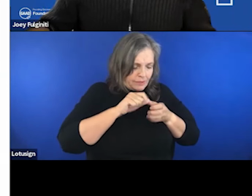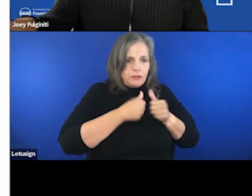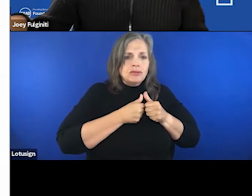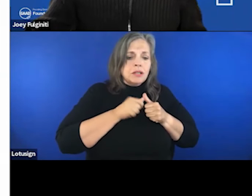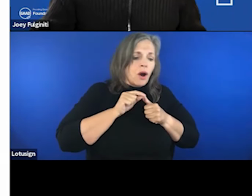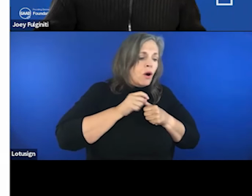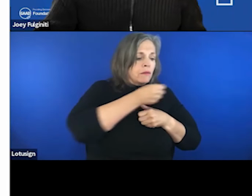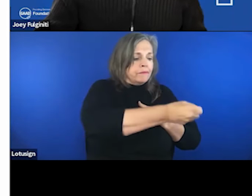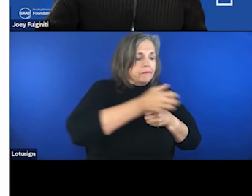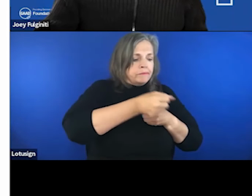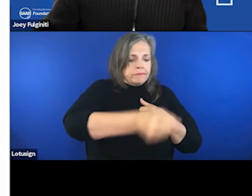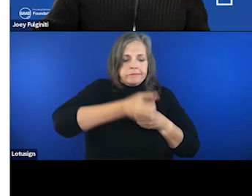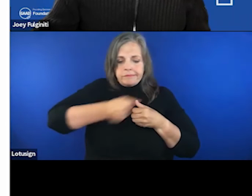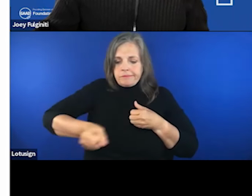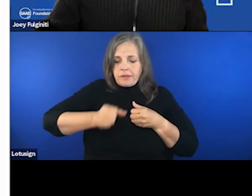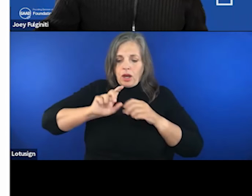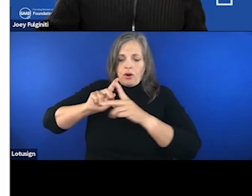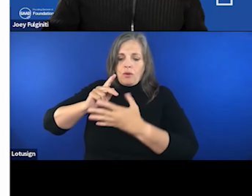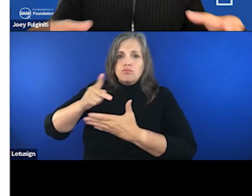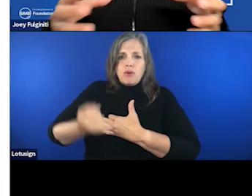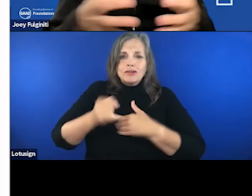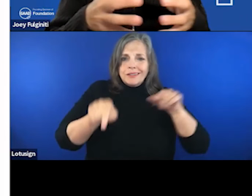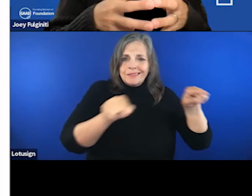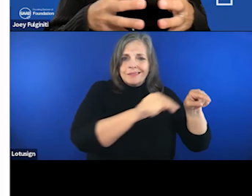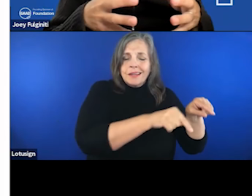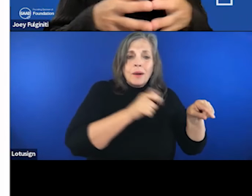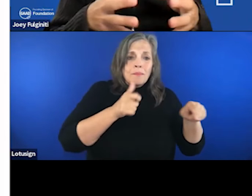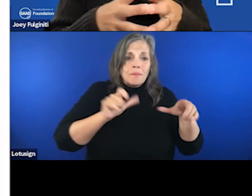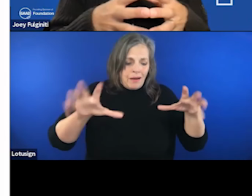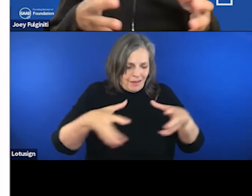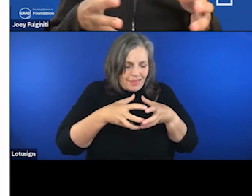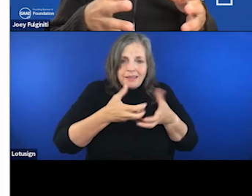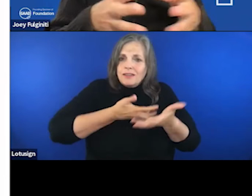one would be in another project and they weren't collaborating with each other they weren't sharing